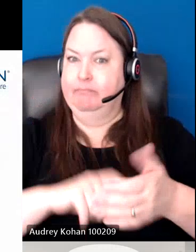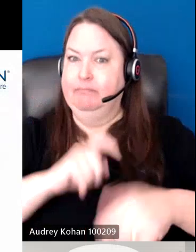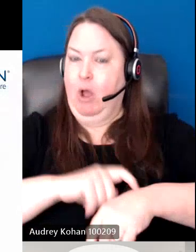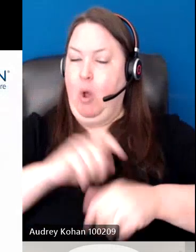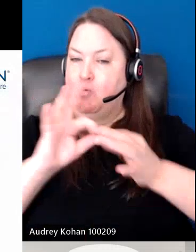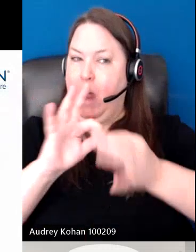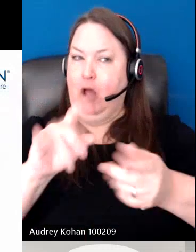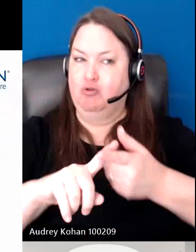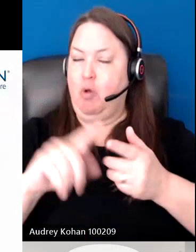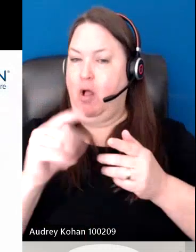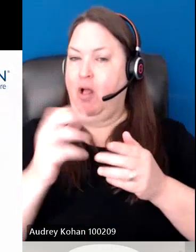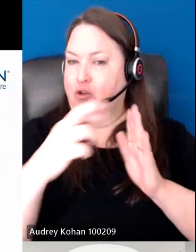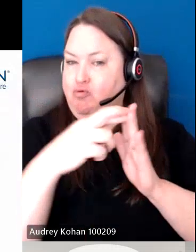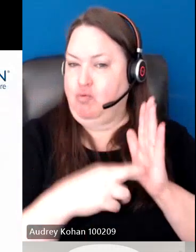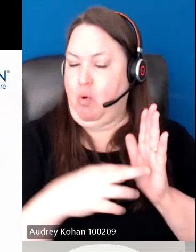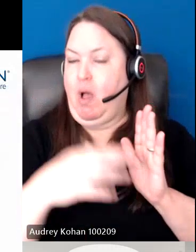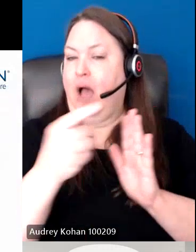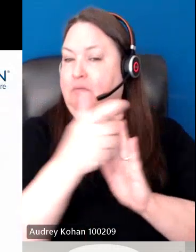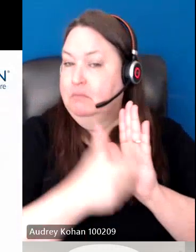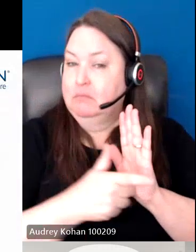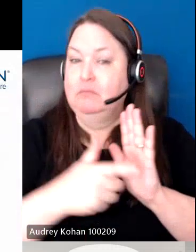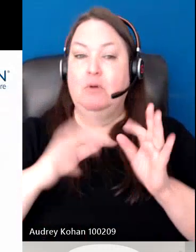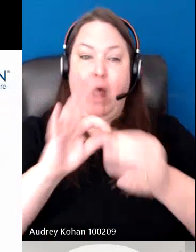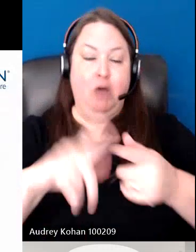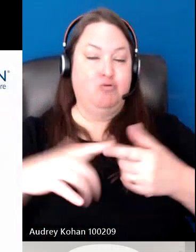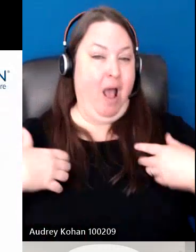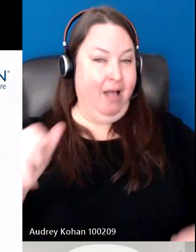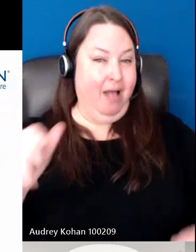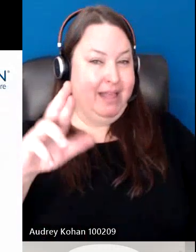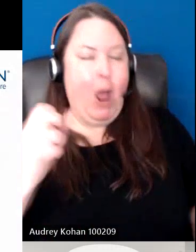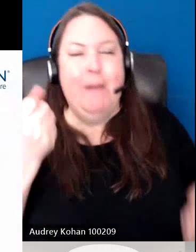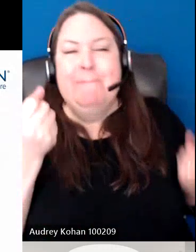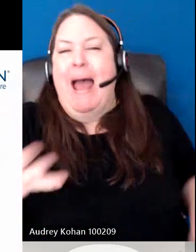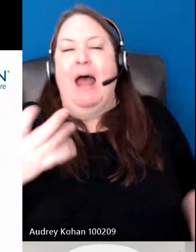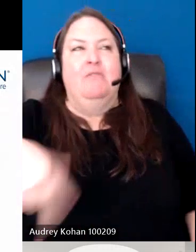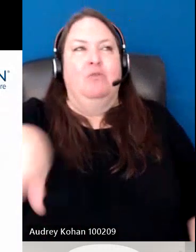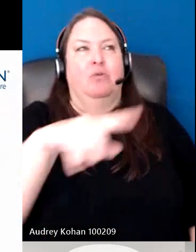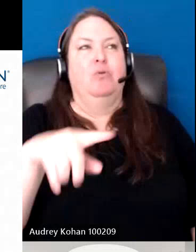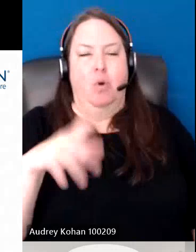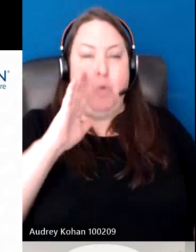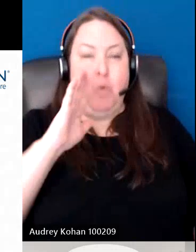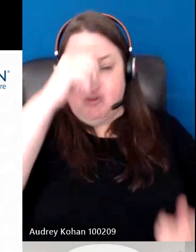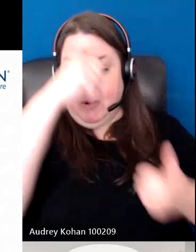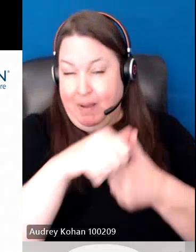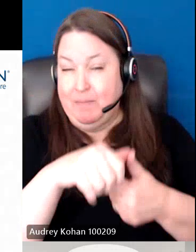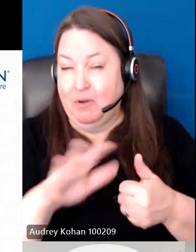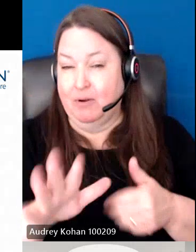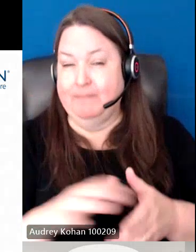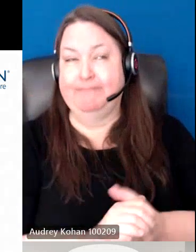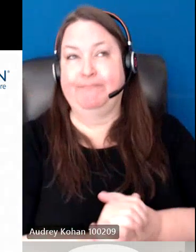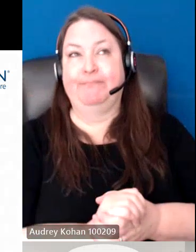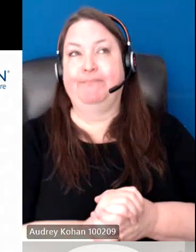non-discrimination in healthc care um that many of you will remember that it was quite a while